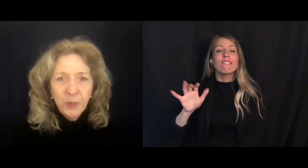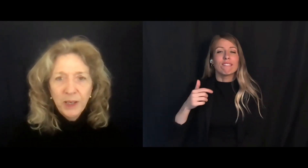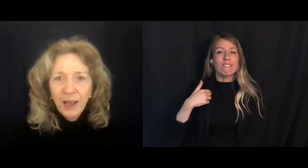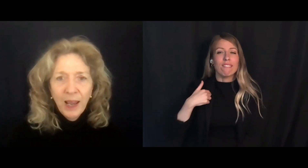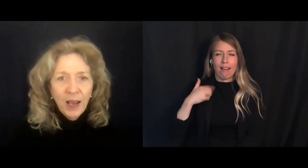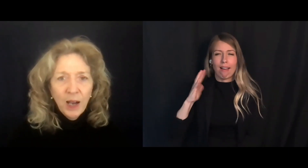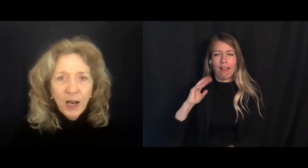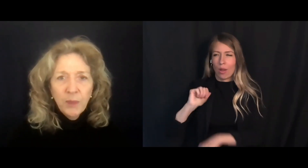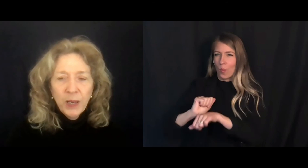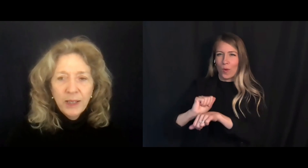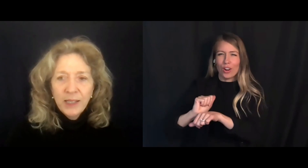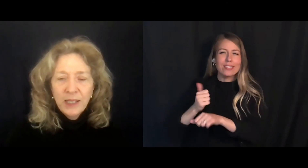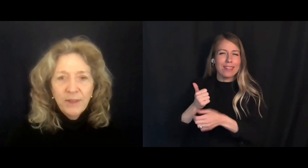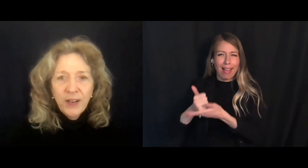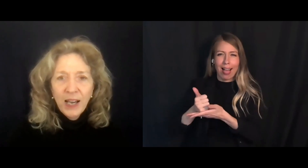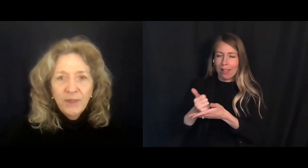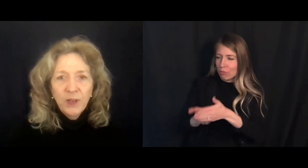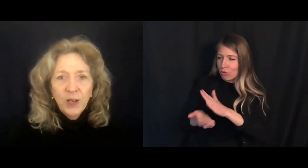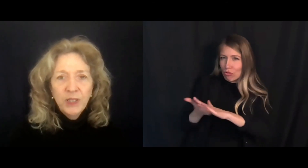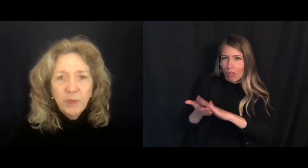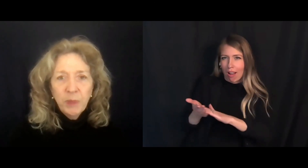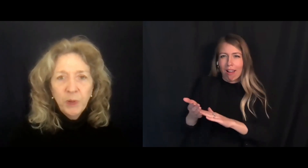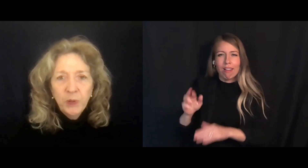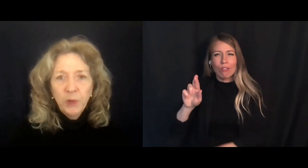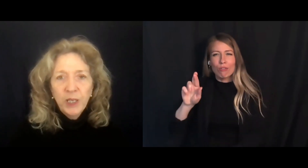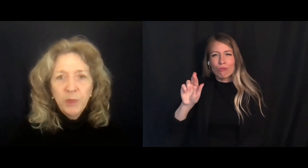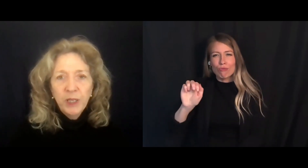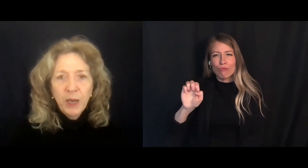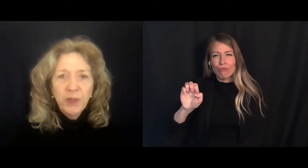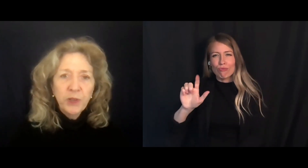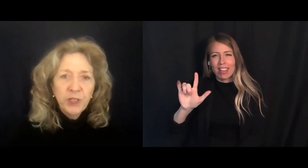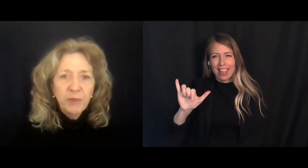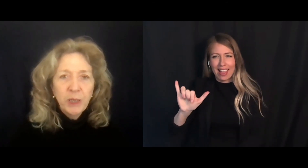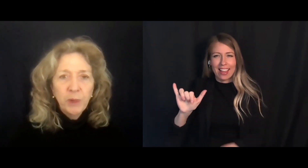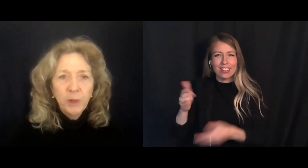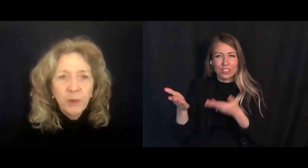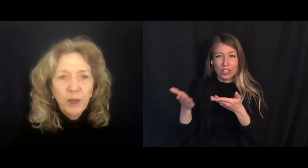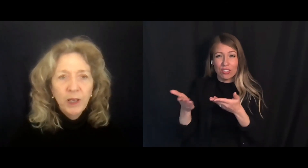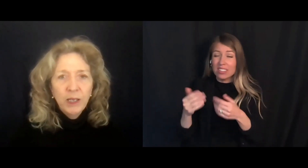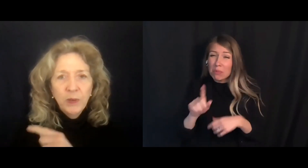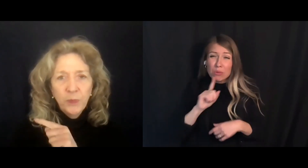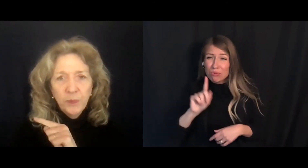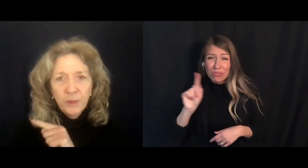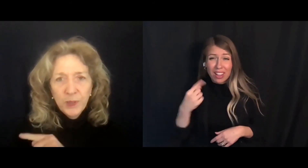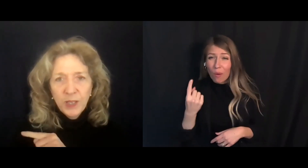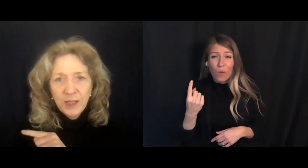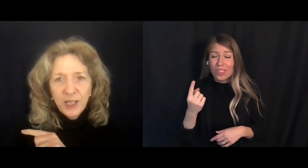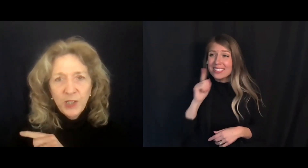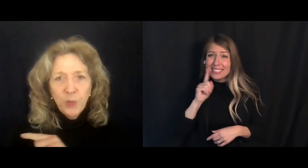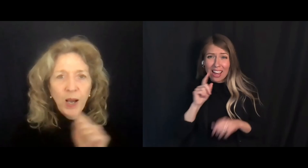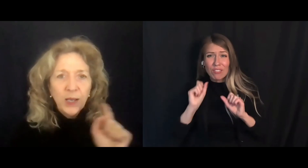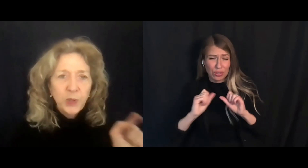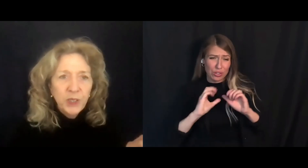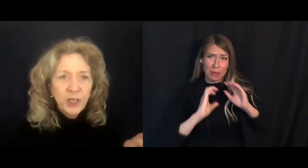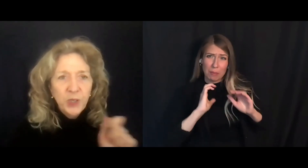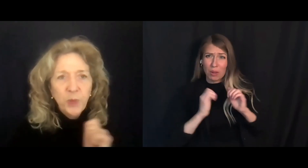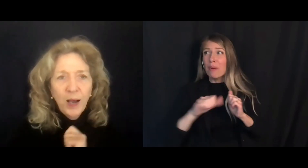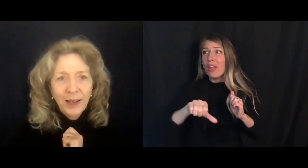but in 1985, deaf people could only communicate with other deaf people using a TTY to a TTY.